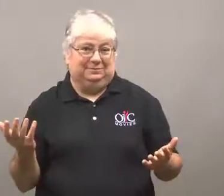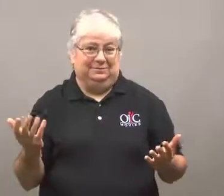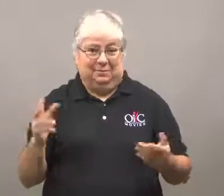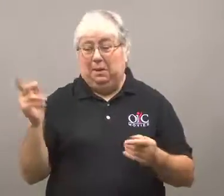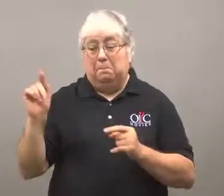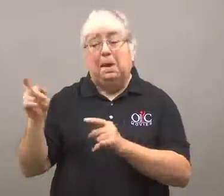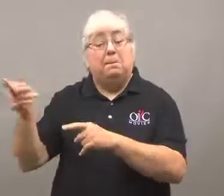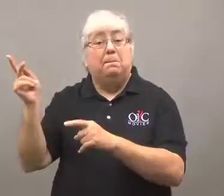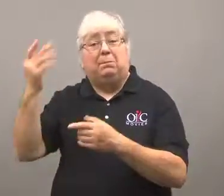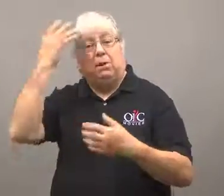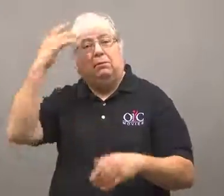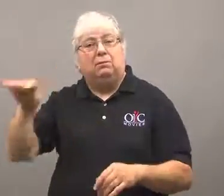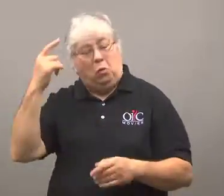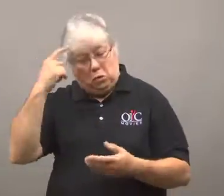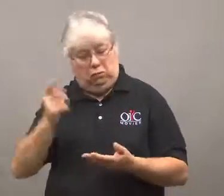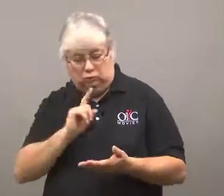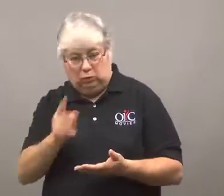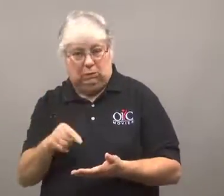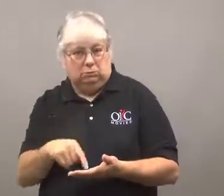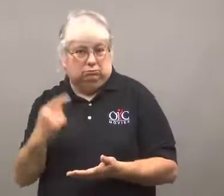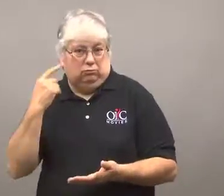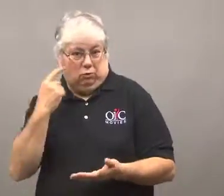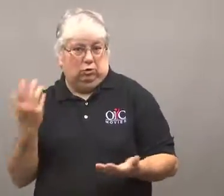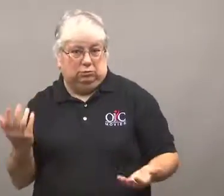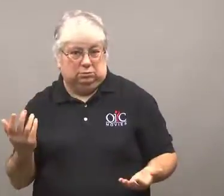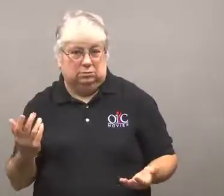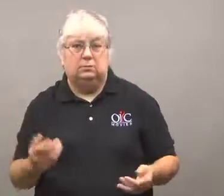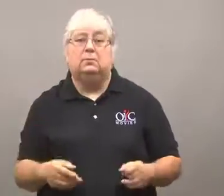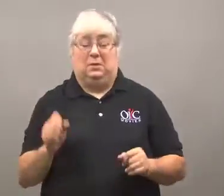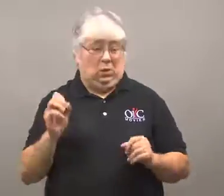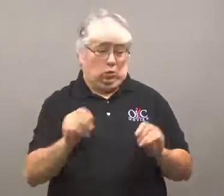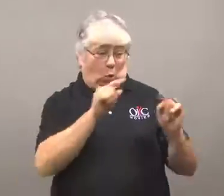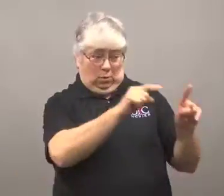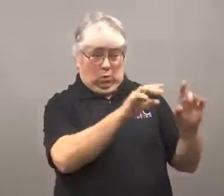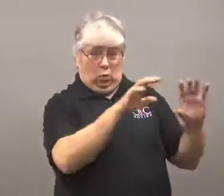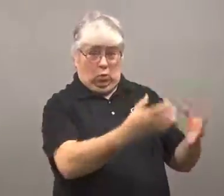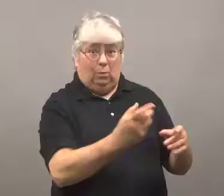The patients getting them didn't know that. They thought they were real medication.